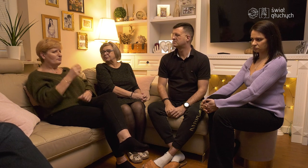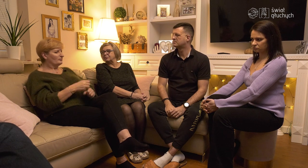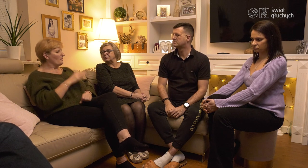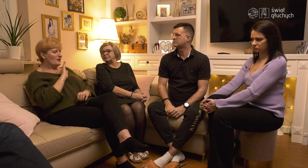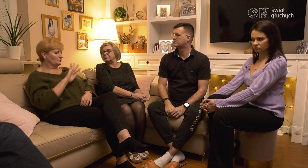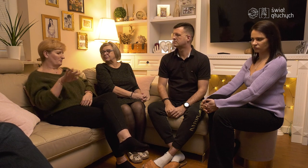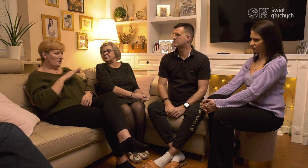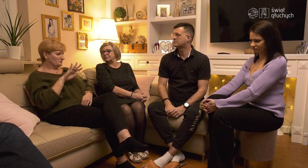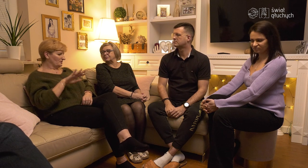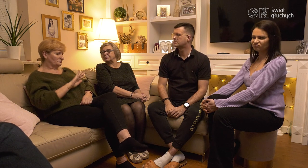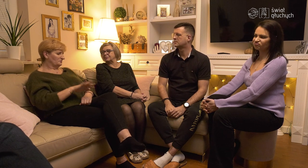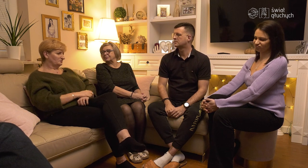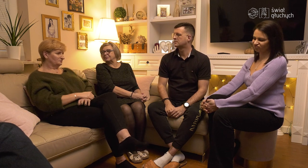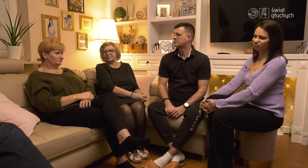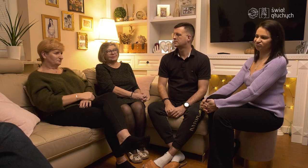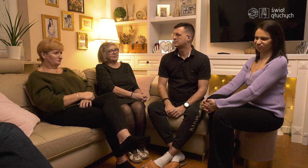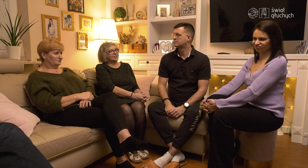But your mother didn't want to.